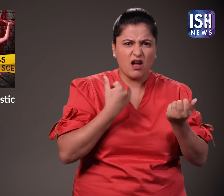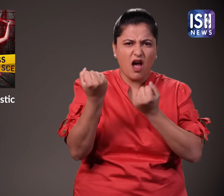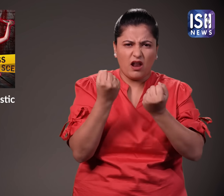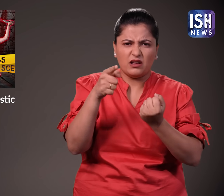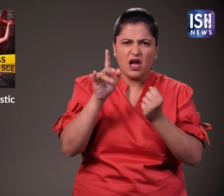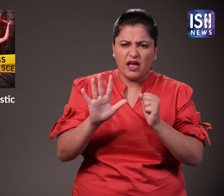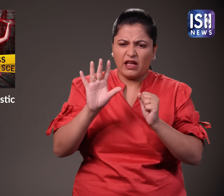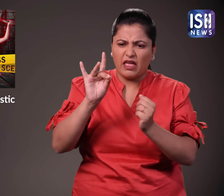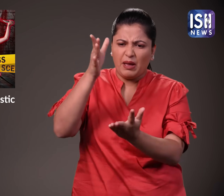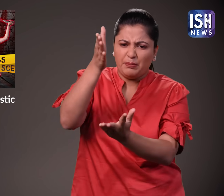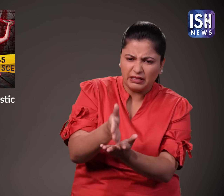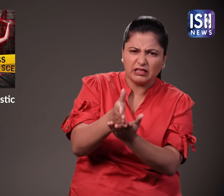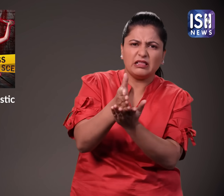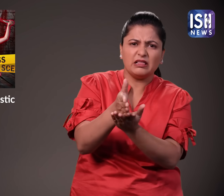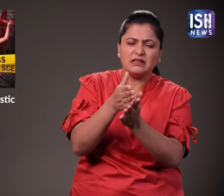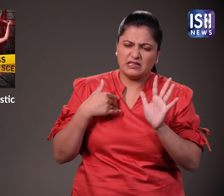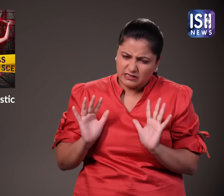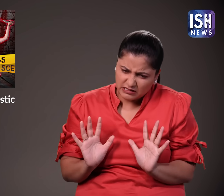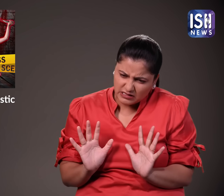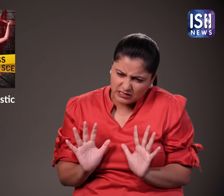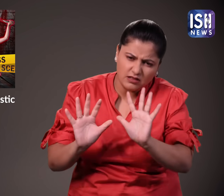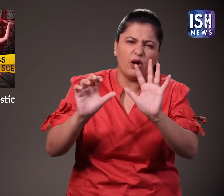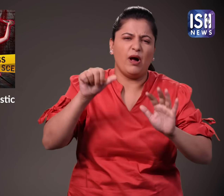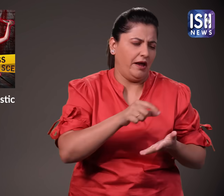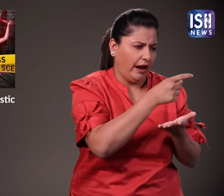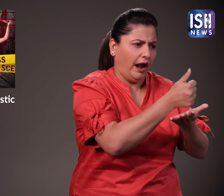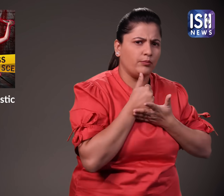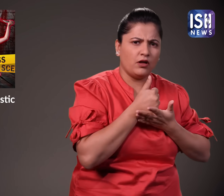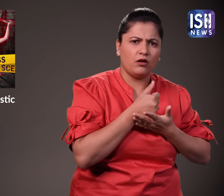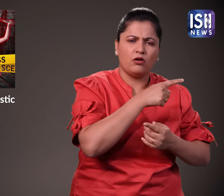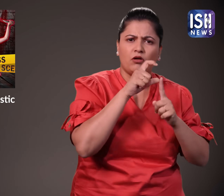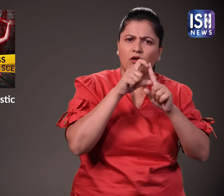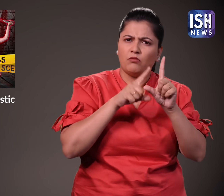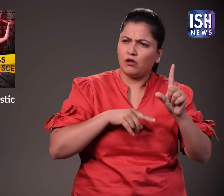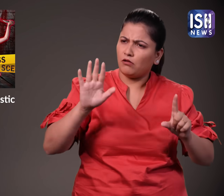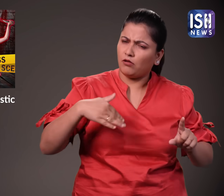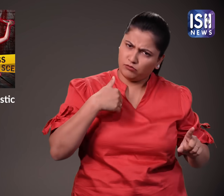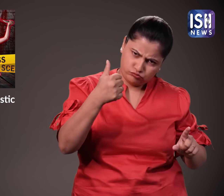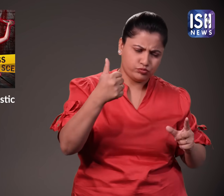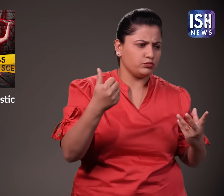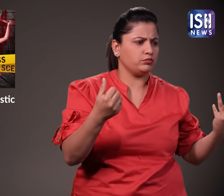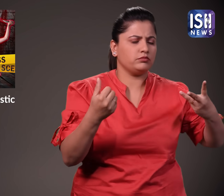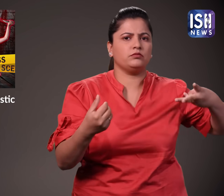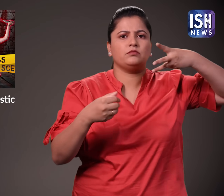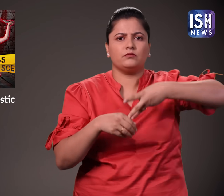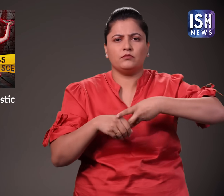They pretended to need help with a stuck vehicle and lured him onto a bike.